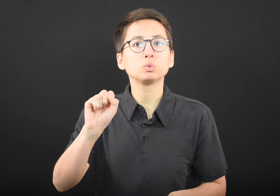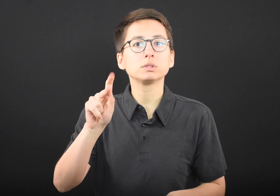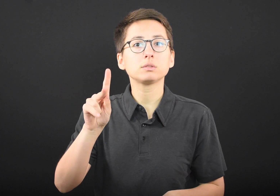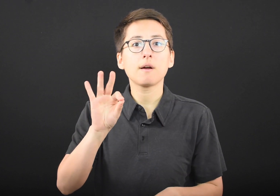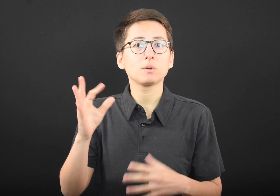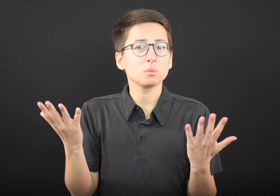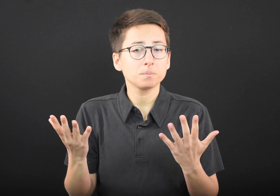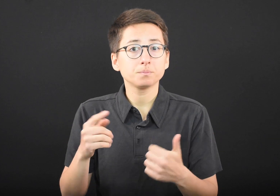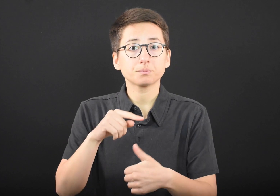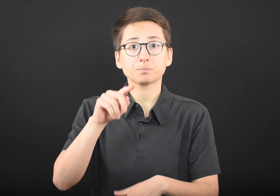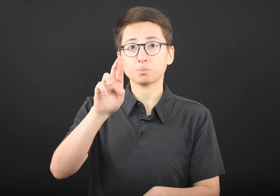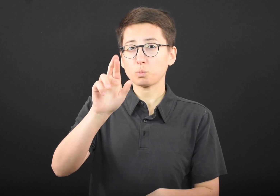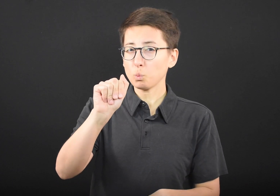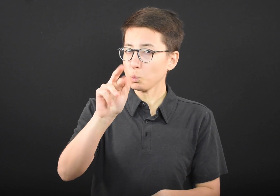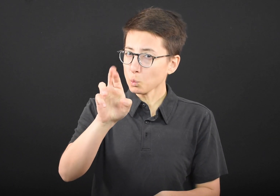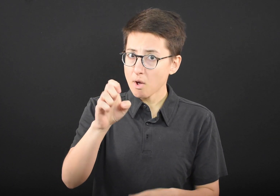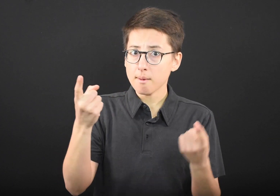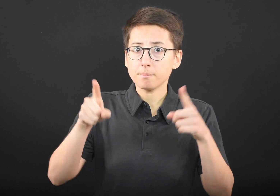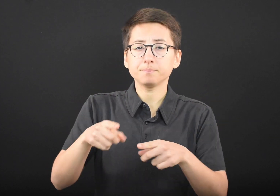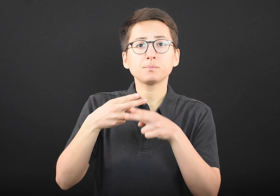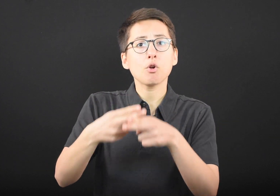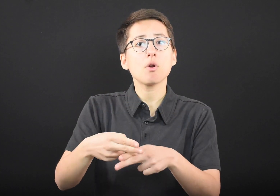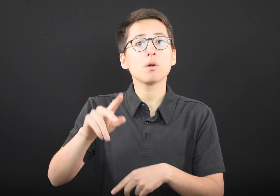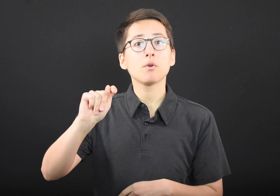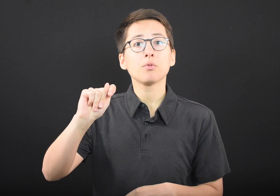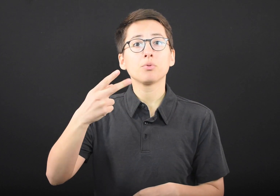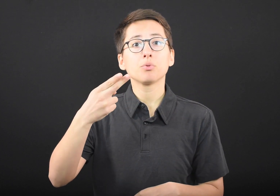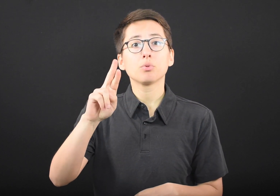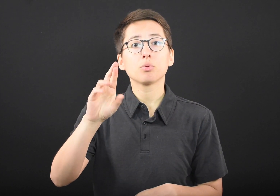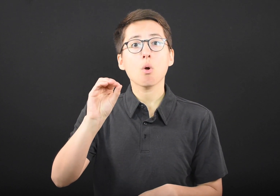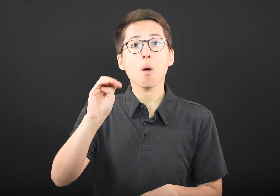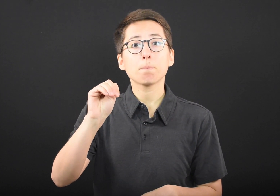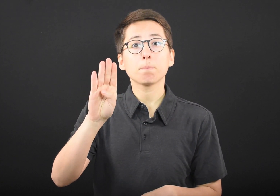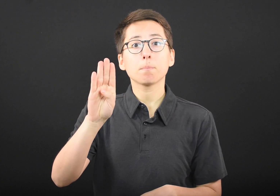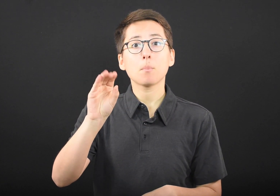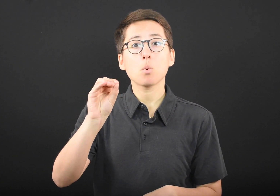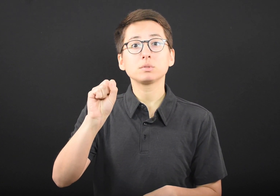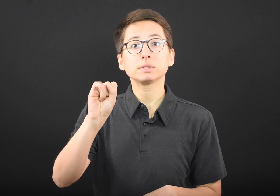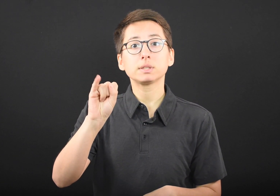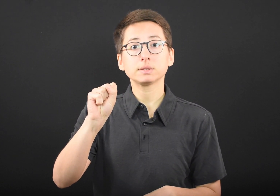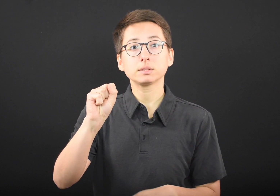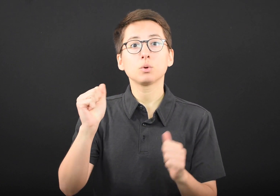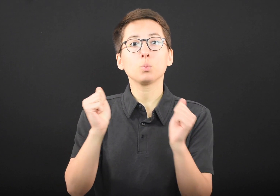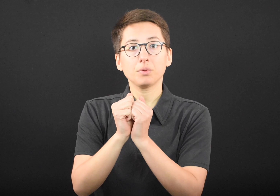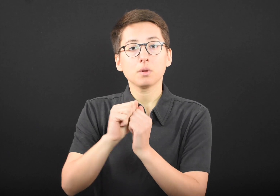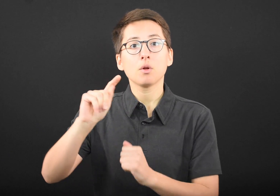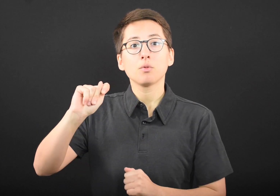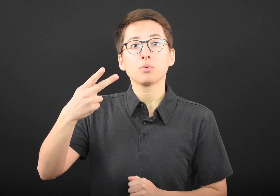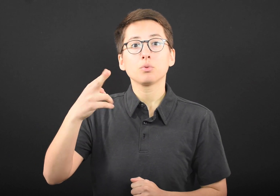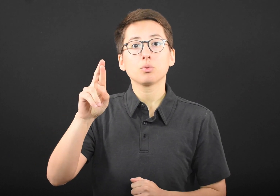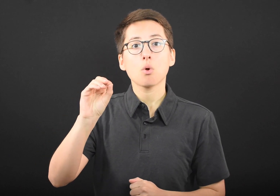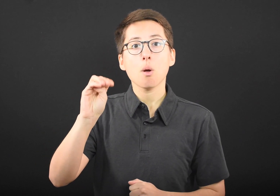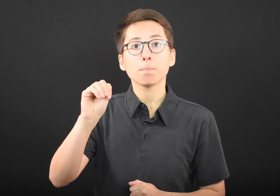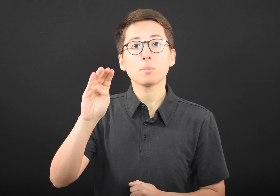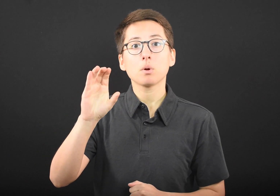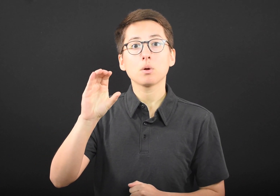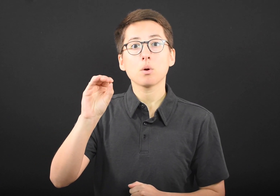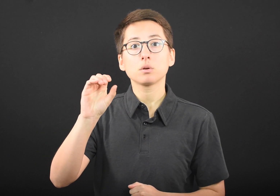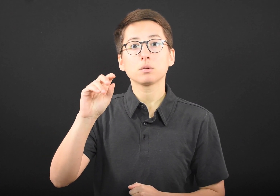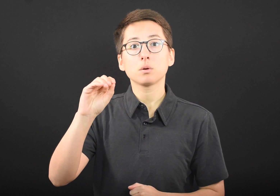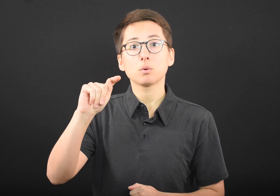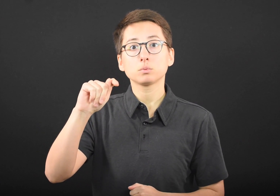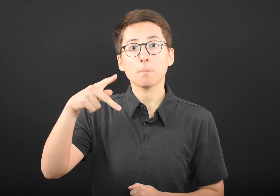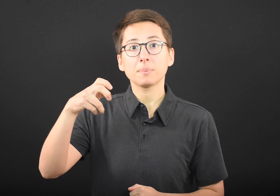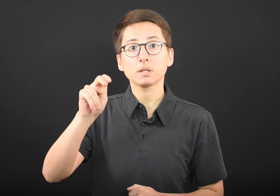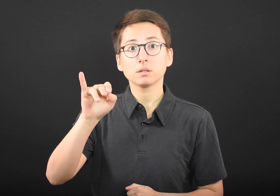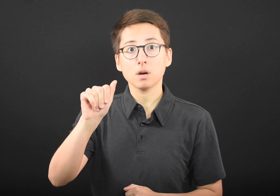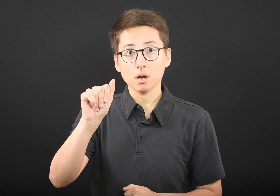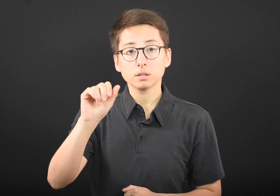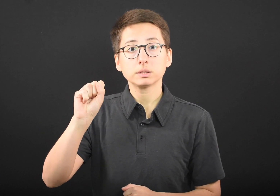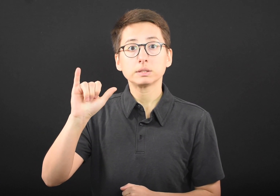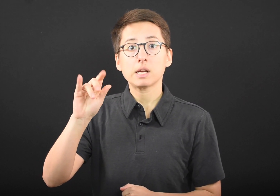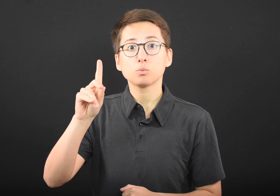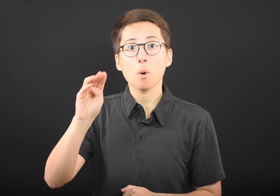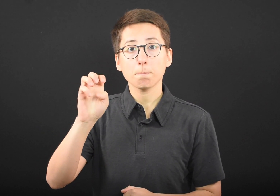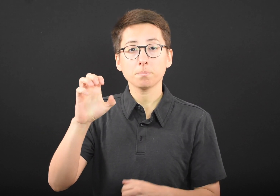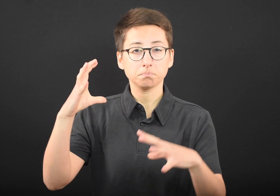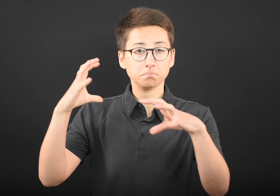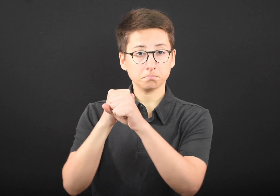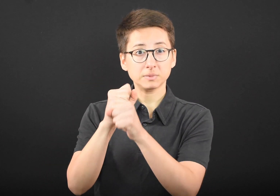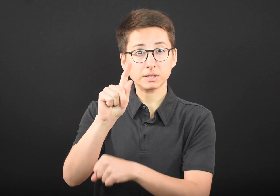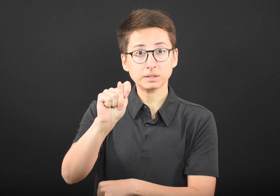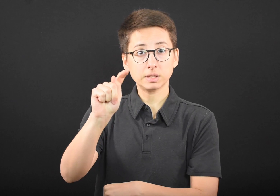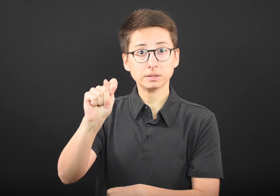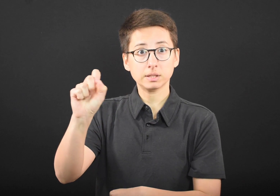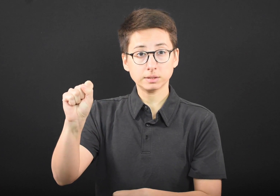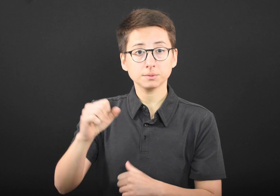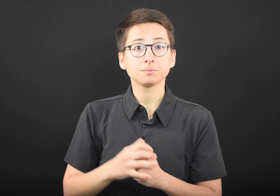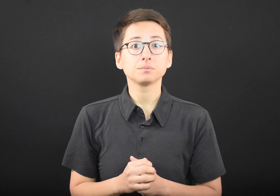risk of a rare adverse event called thrombosis with thrombocytopenia syndrome (TTS). Nearly